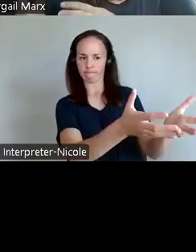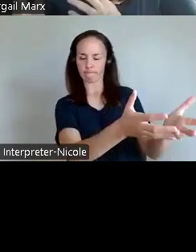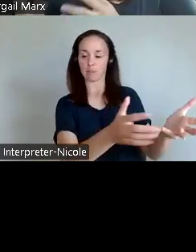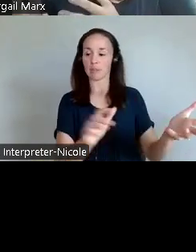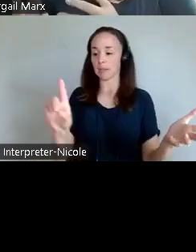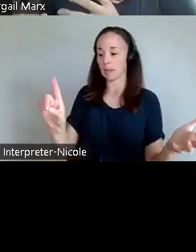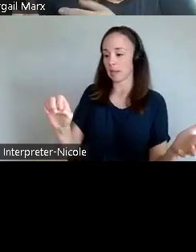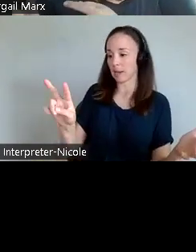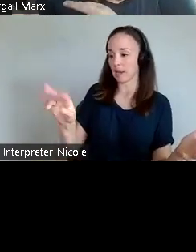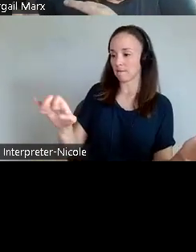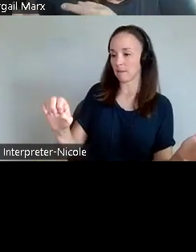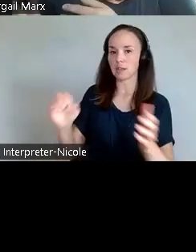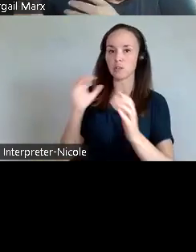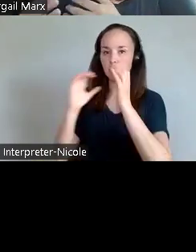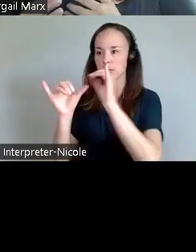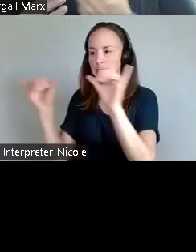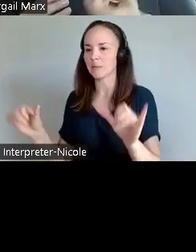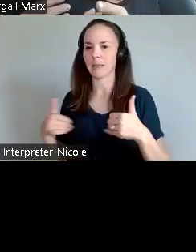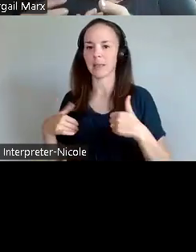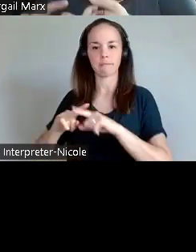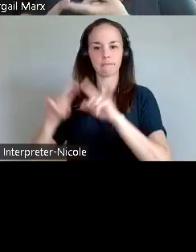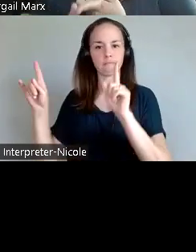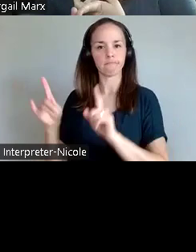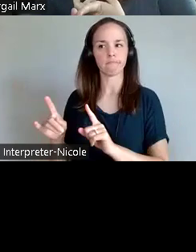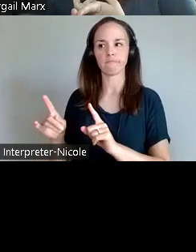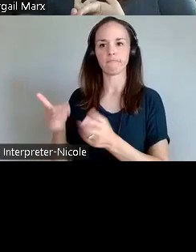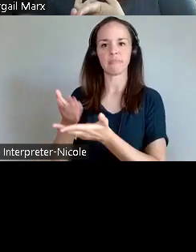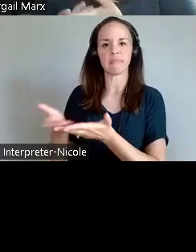systems all have different features. Features like the hardware of the device,